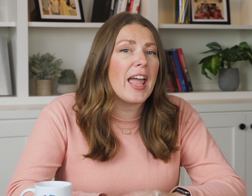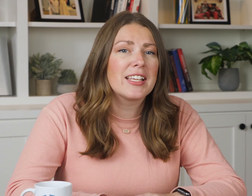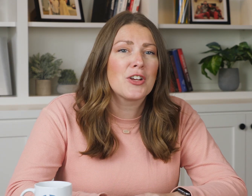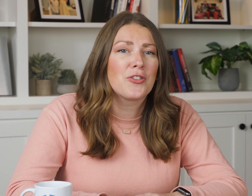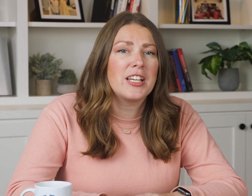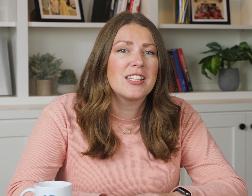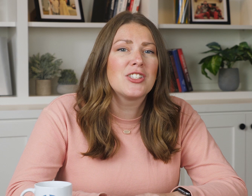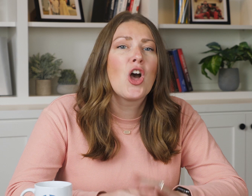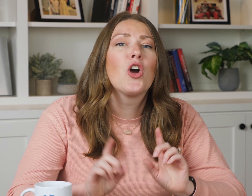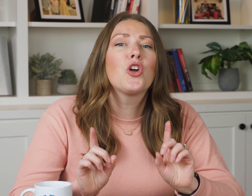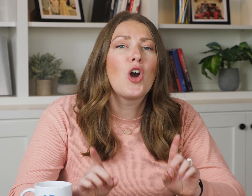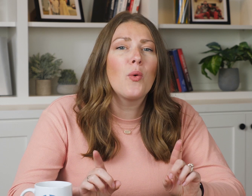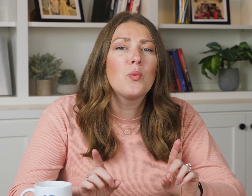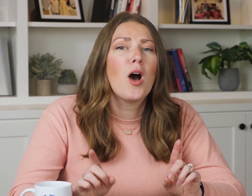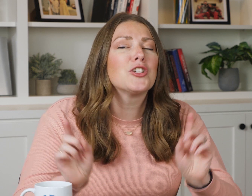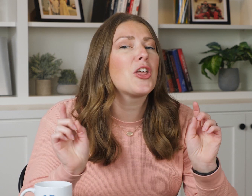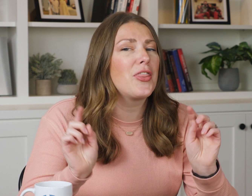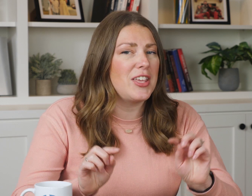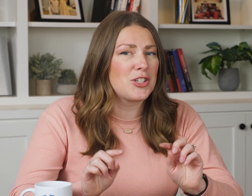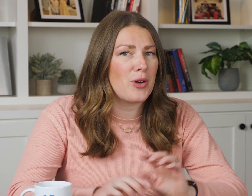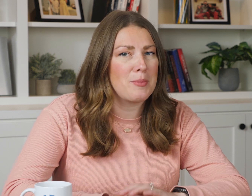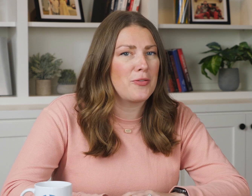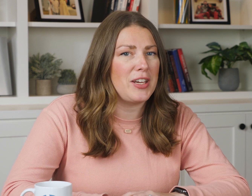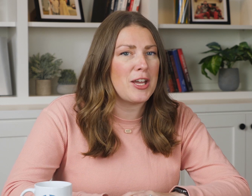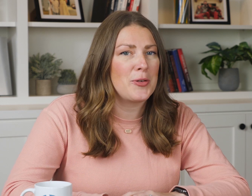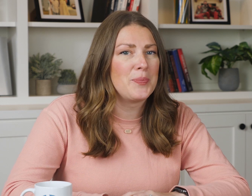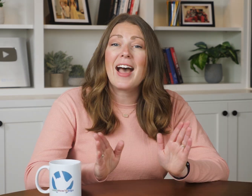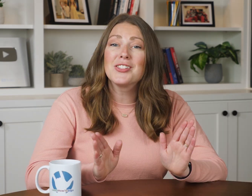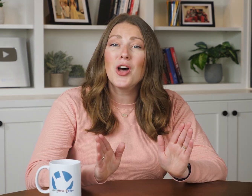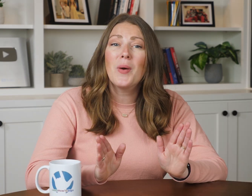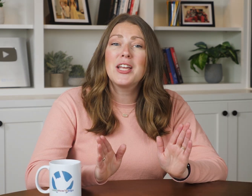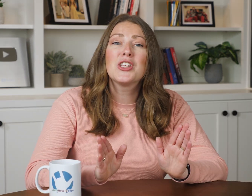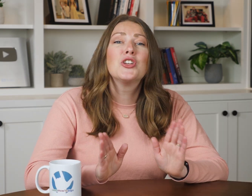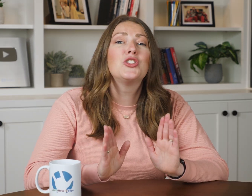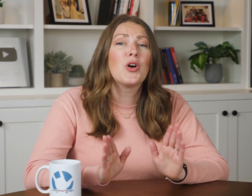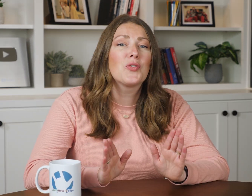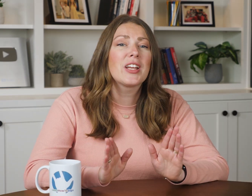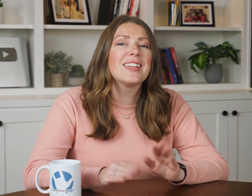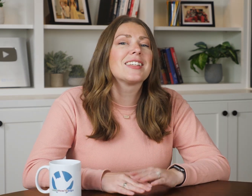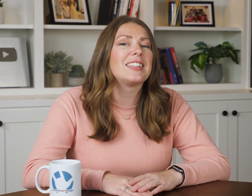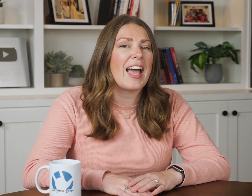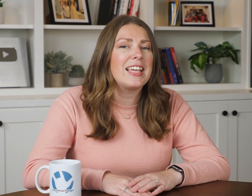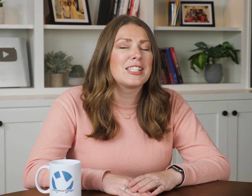ASL phrases, go and watch this grammar video. As always, don't forget to like,